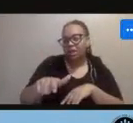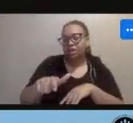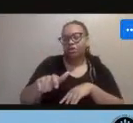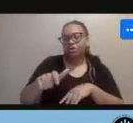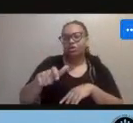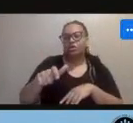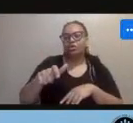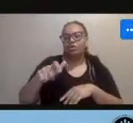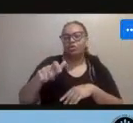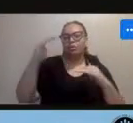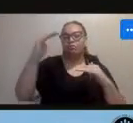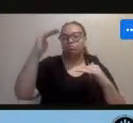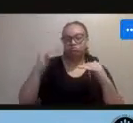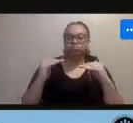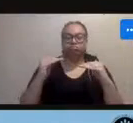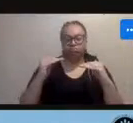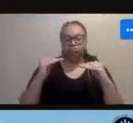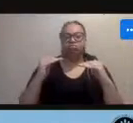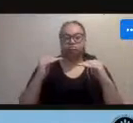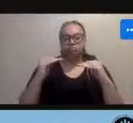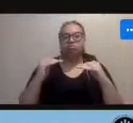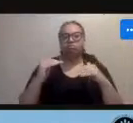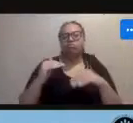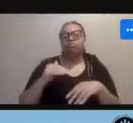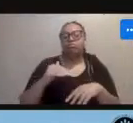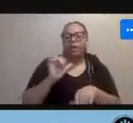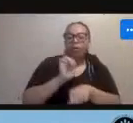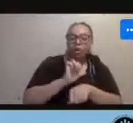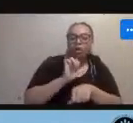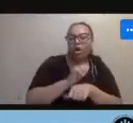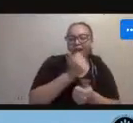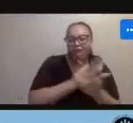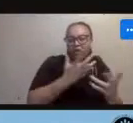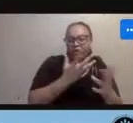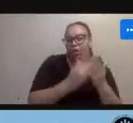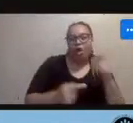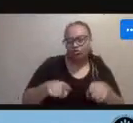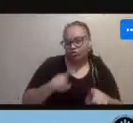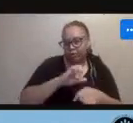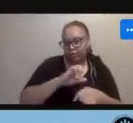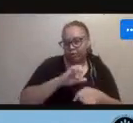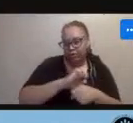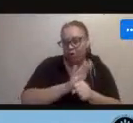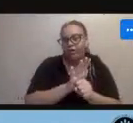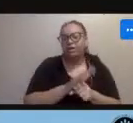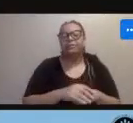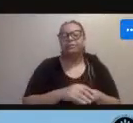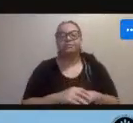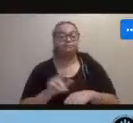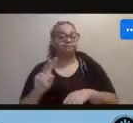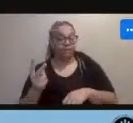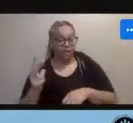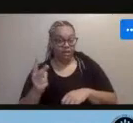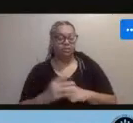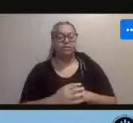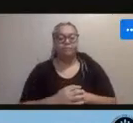OUR STUDENTS NEED TO BE GIVEN